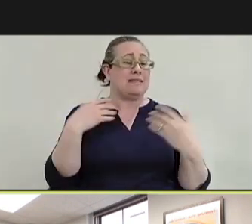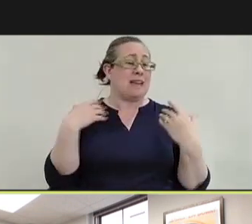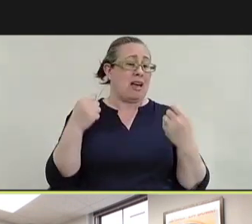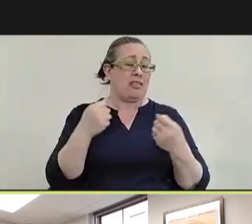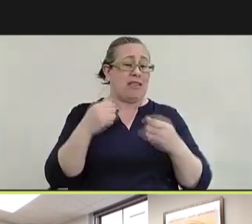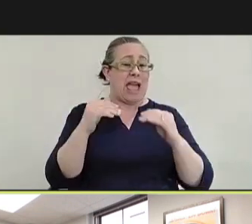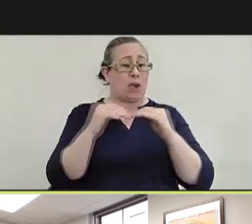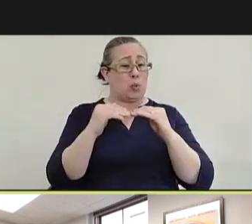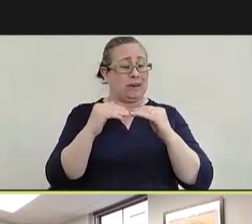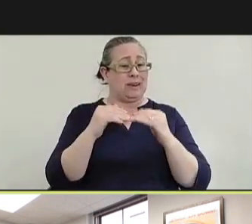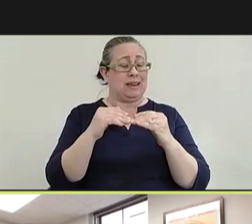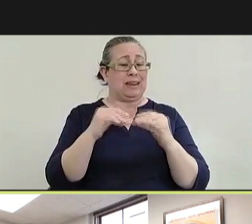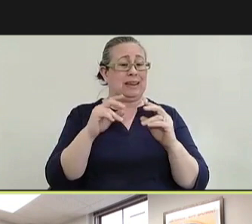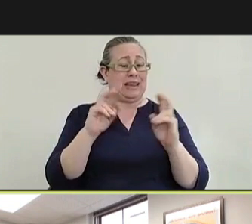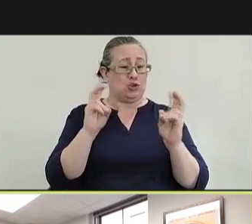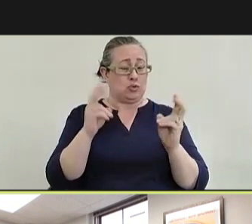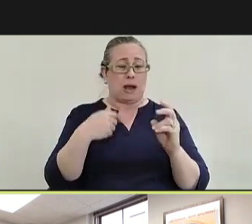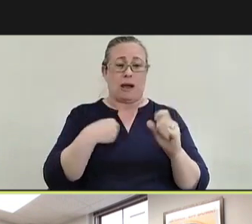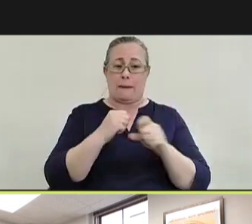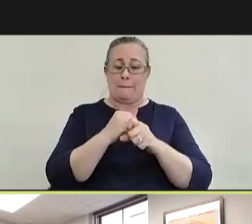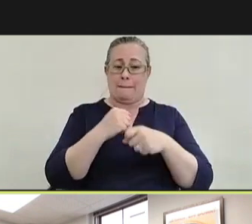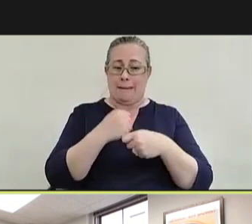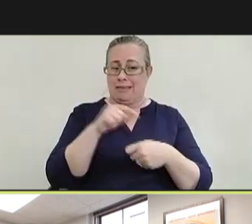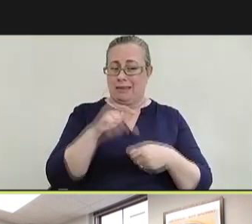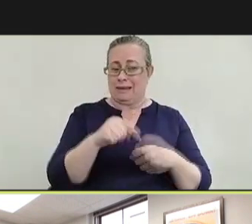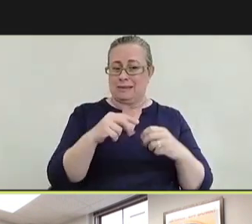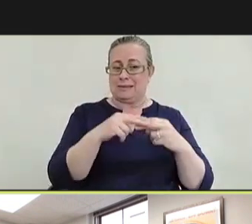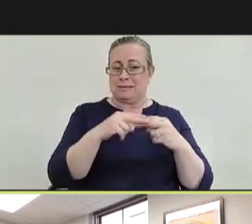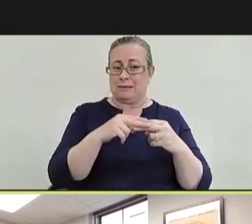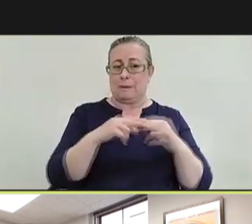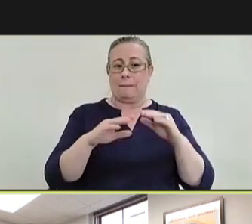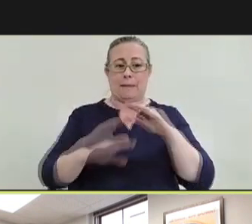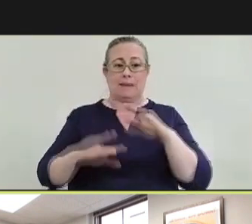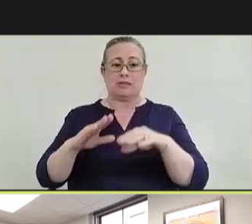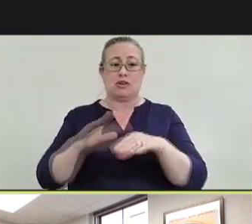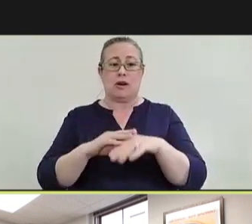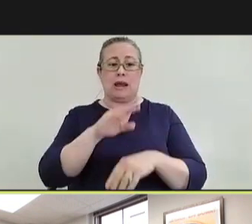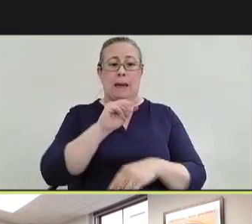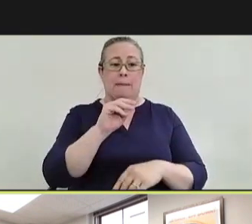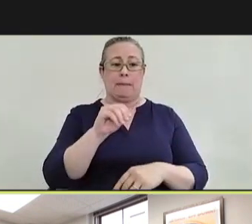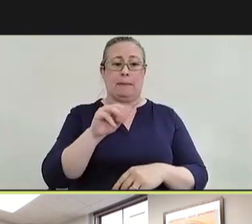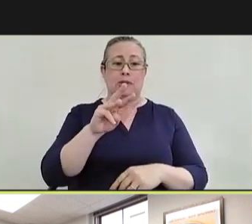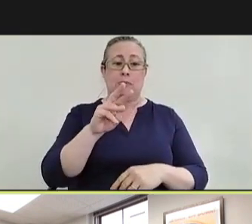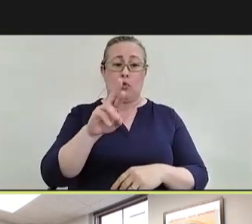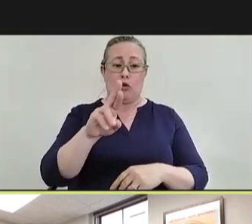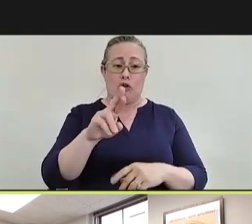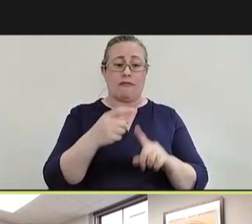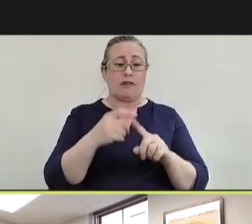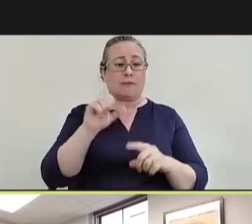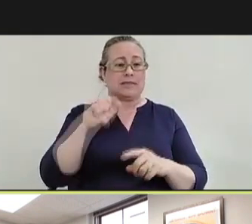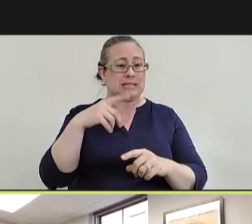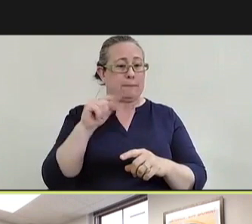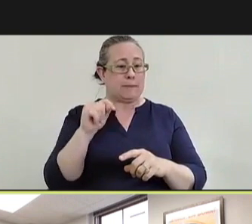I made this slide based on the data that's in the NMWR at the end of September last fall. You can